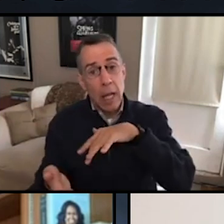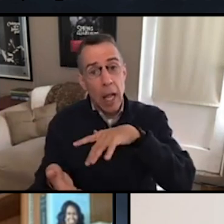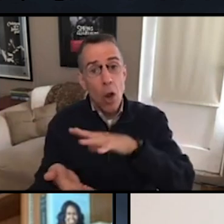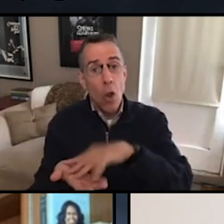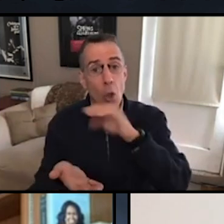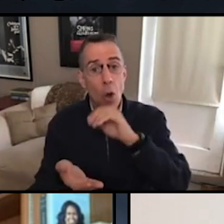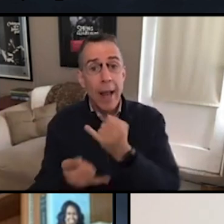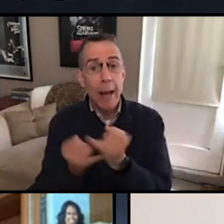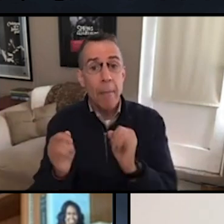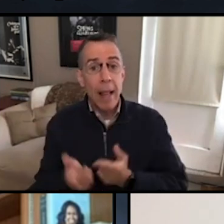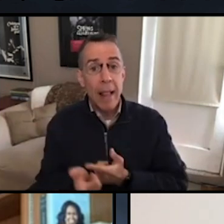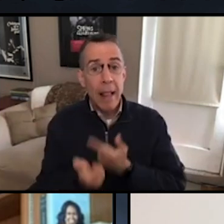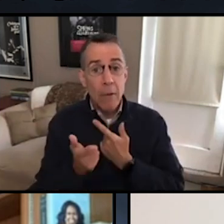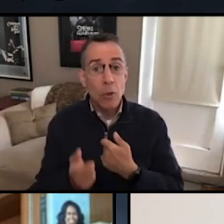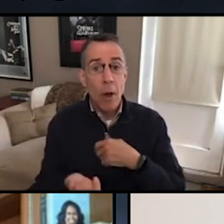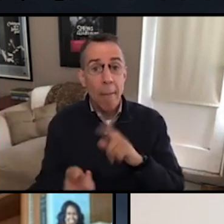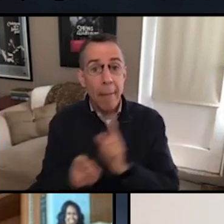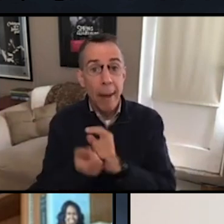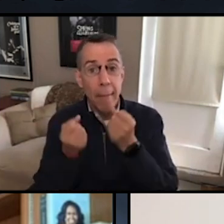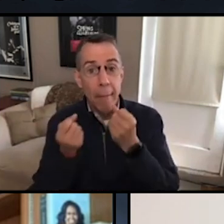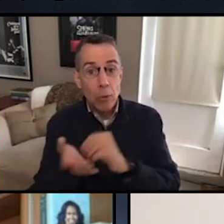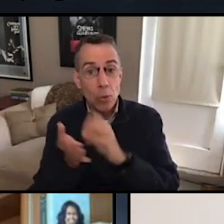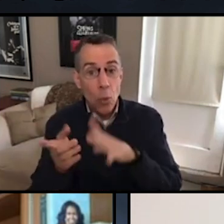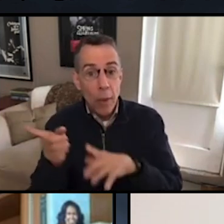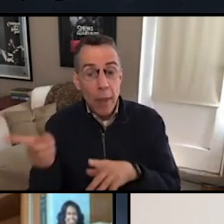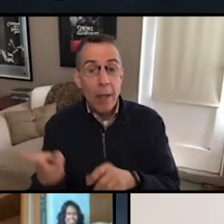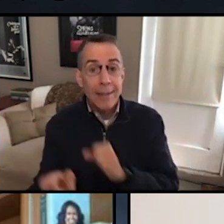And so I got to meet a lot of the students there, all the staff, but also